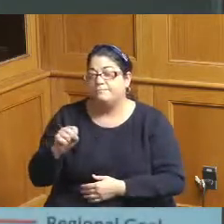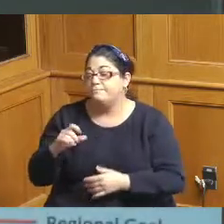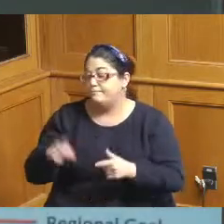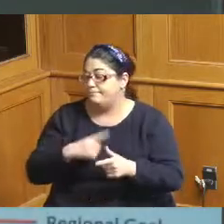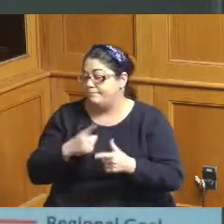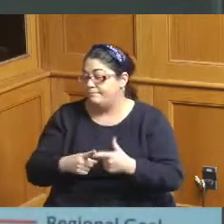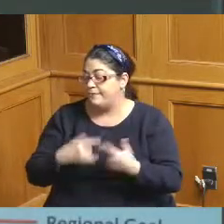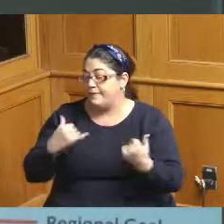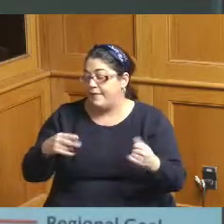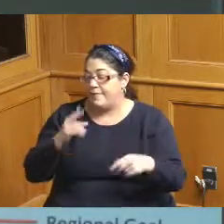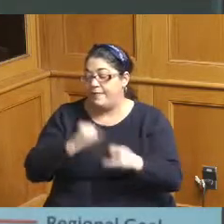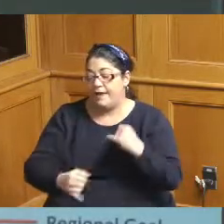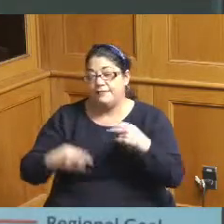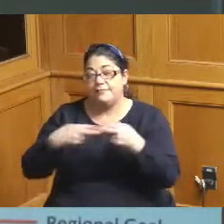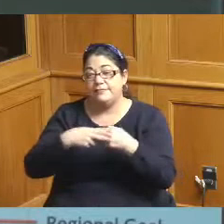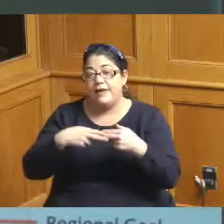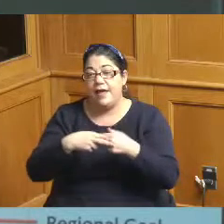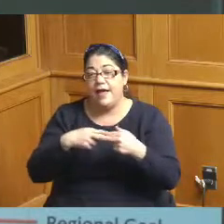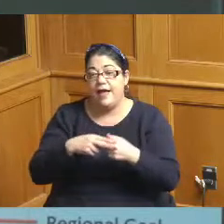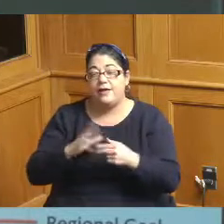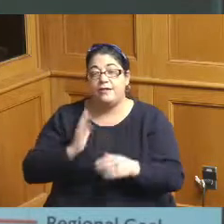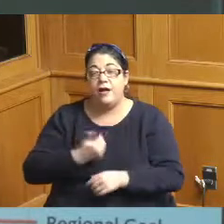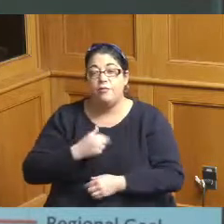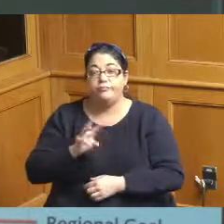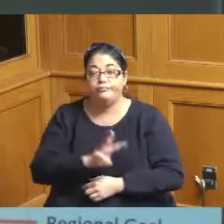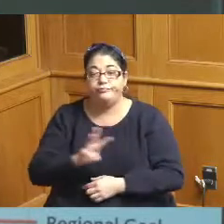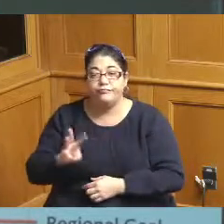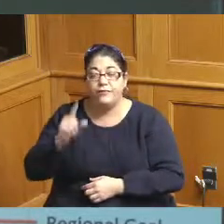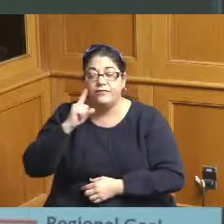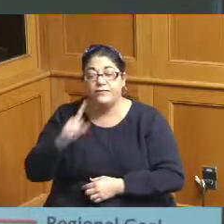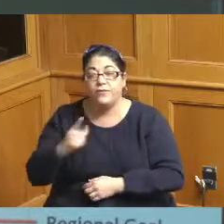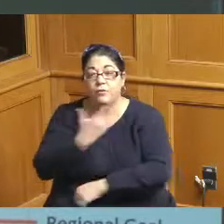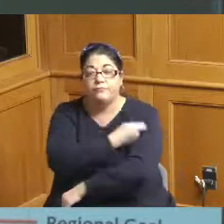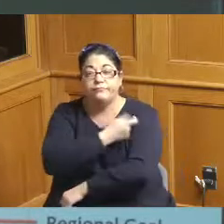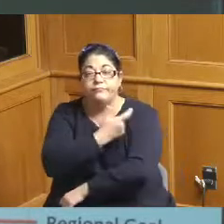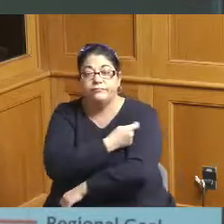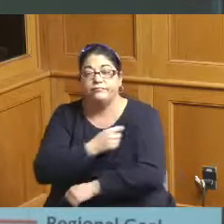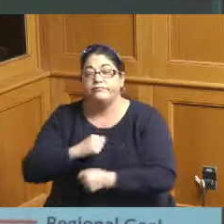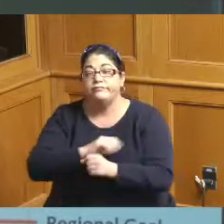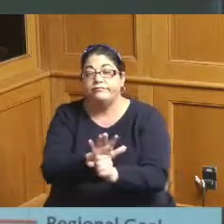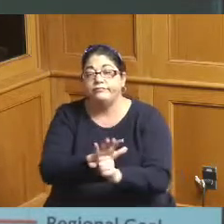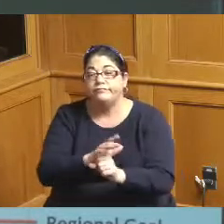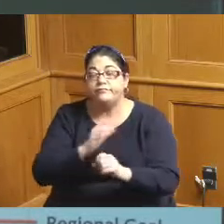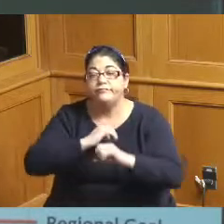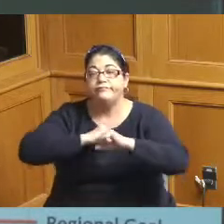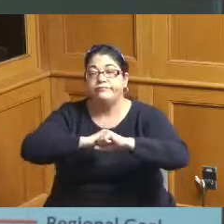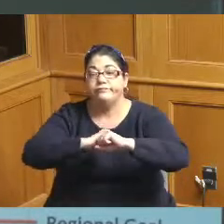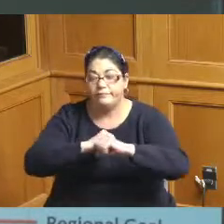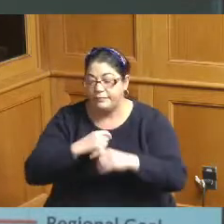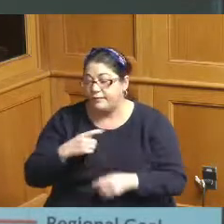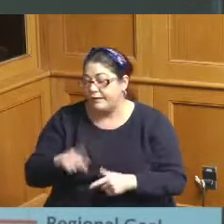for you today deals with vaccinations we continue to see work with vaccinations last week the